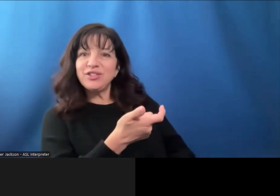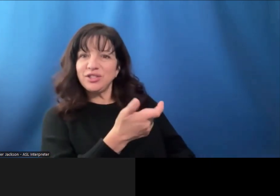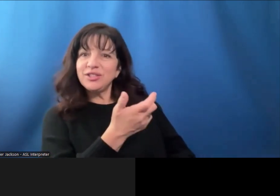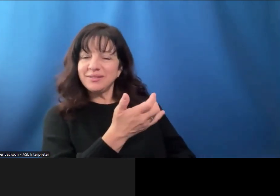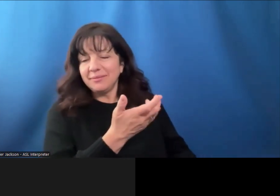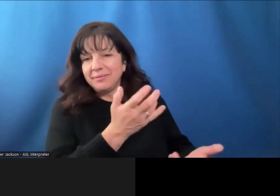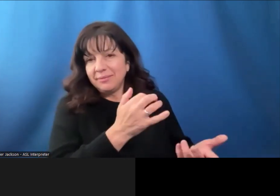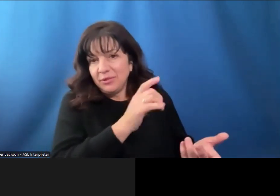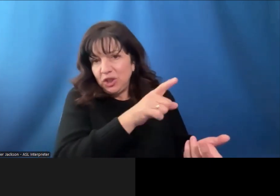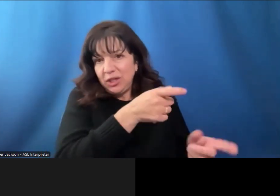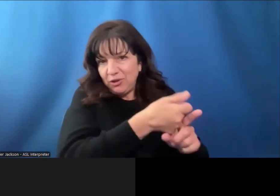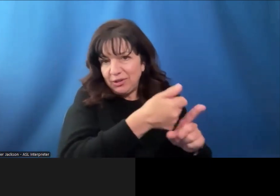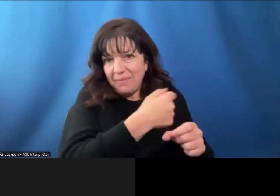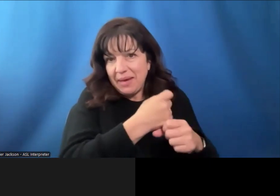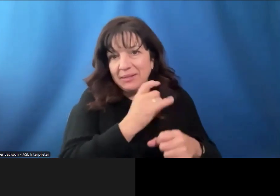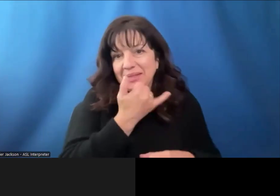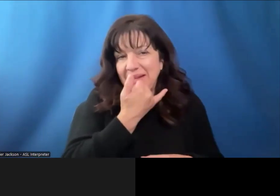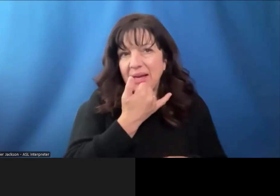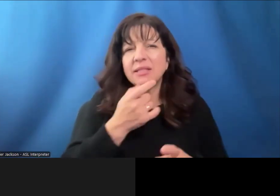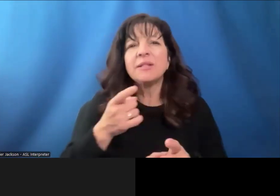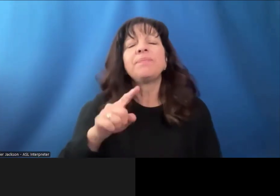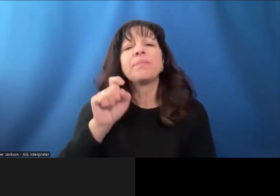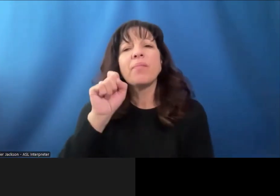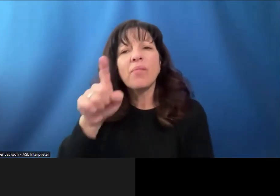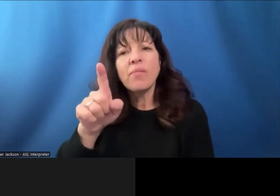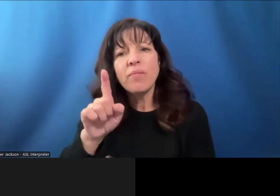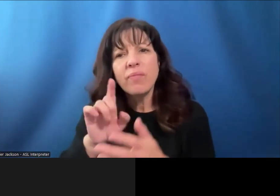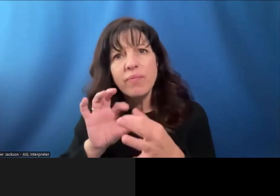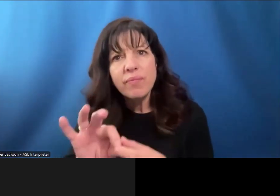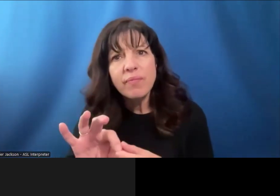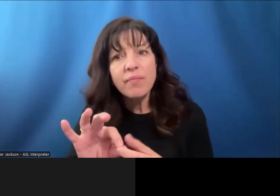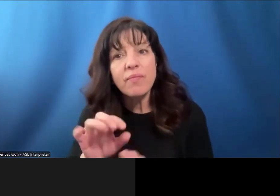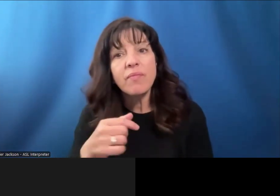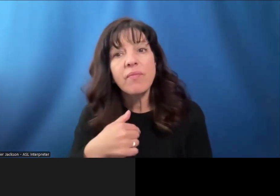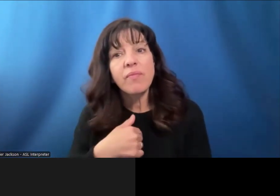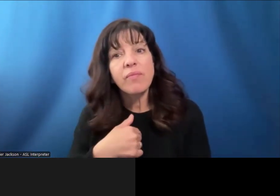Unknown: Yes, I have a question. I definitely understand the